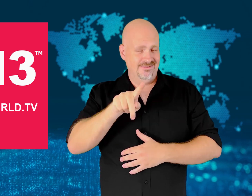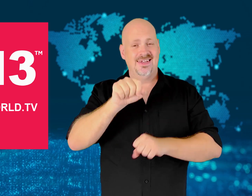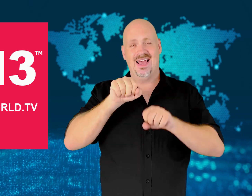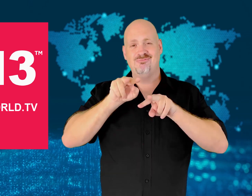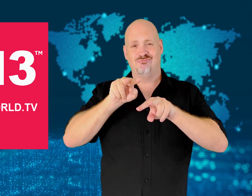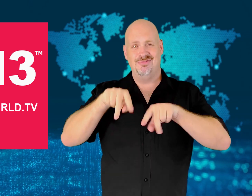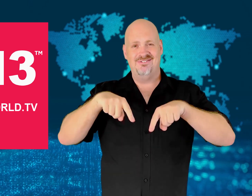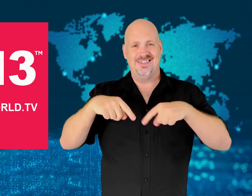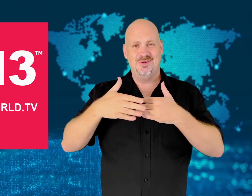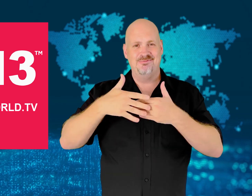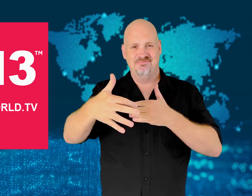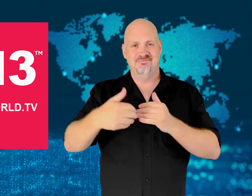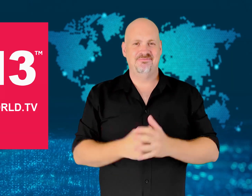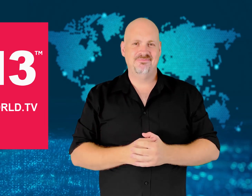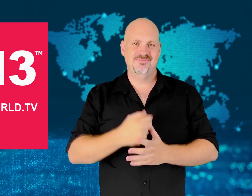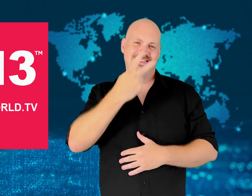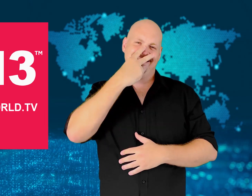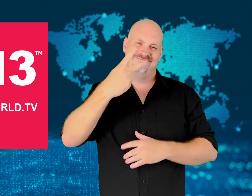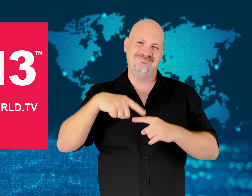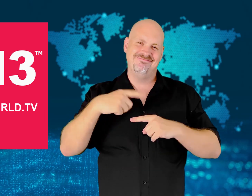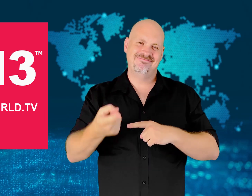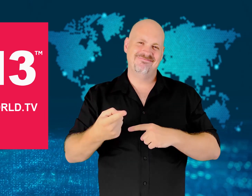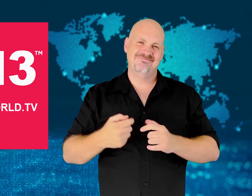to get new video updates! See you next time!